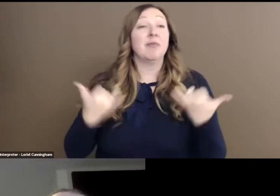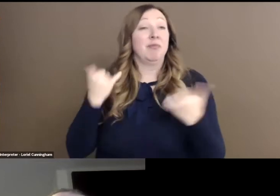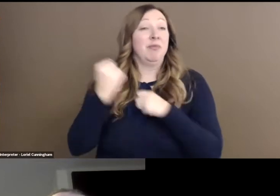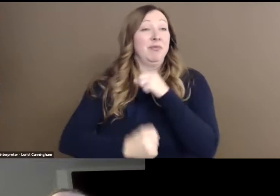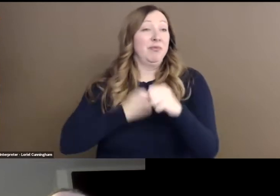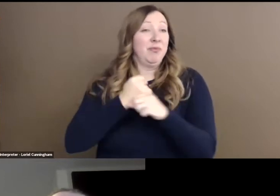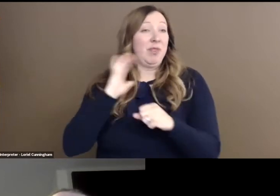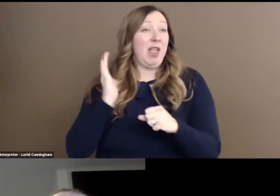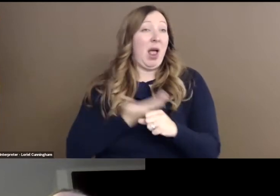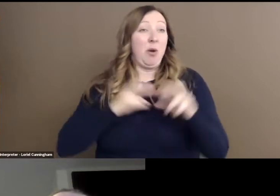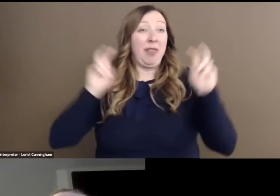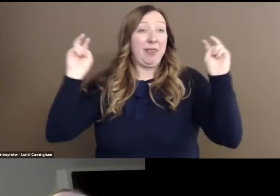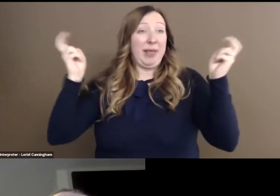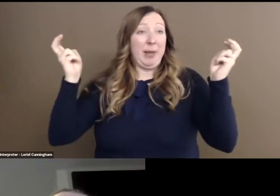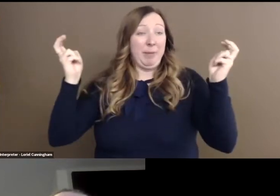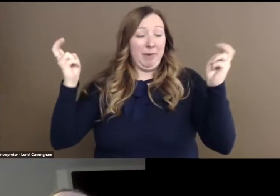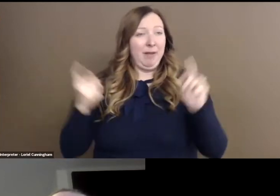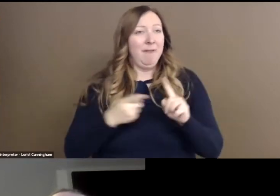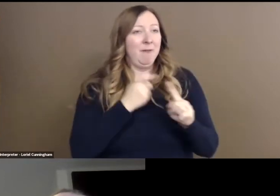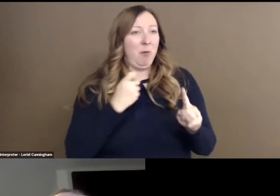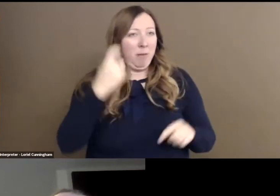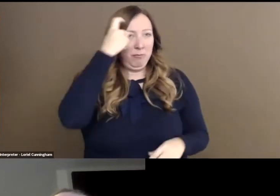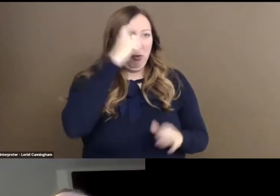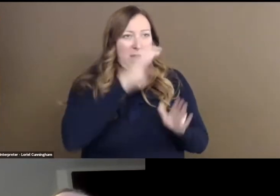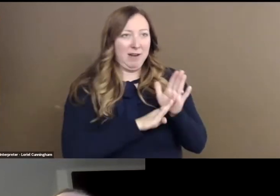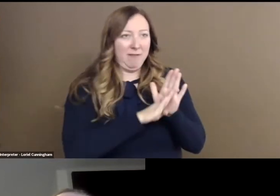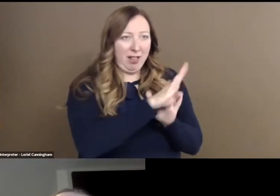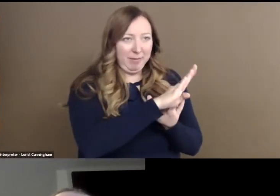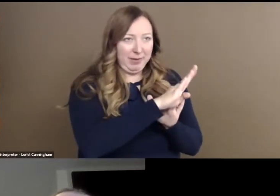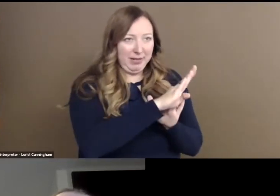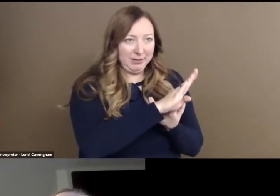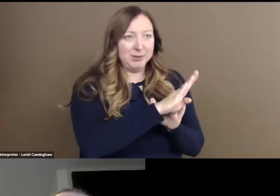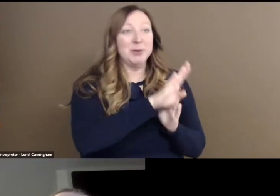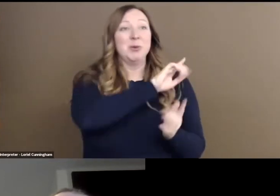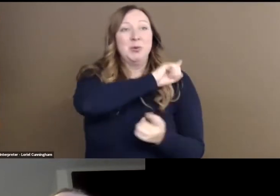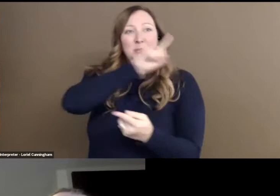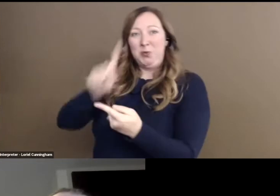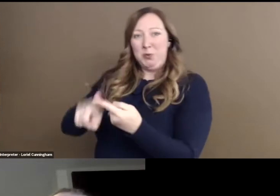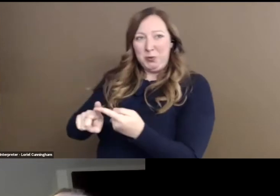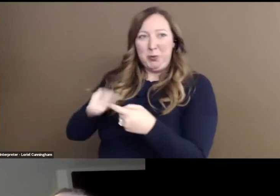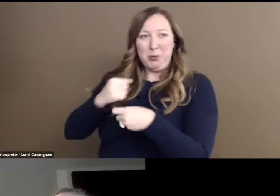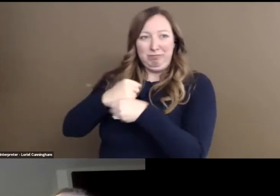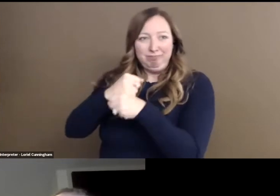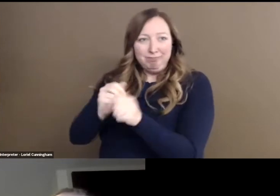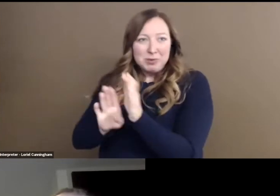is from brain development to developing virtual brains